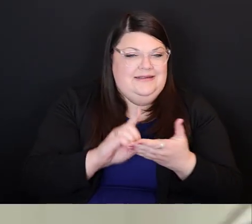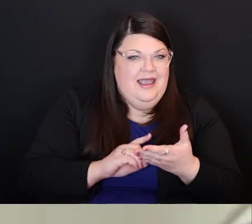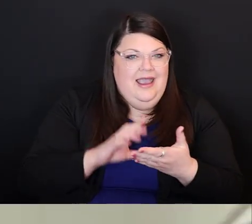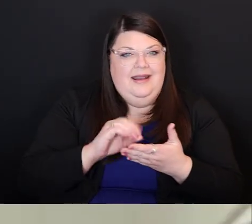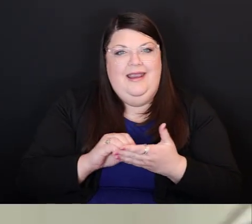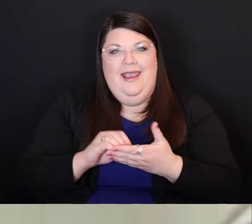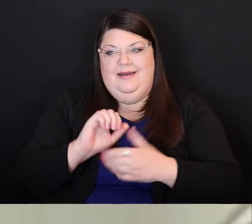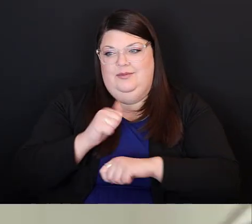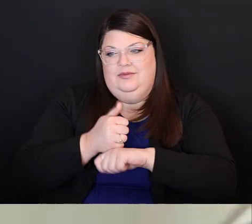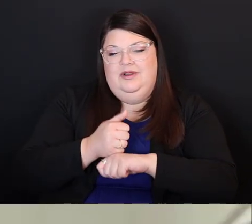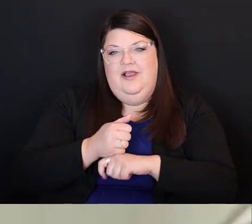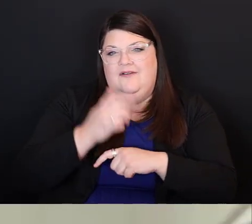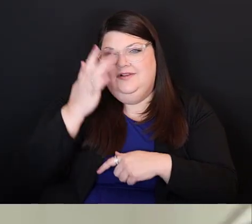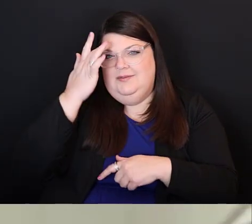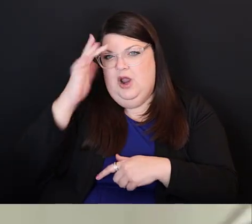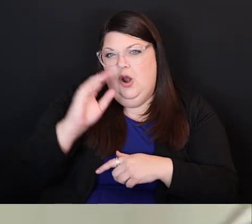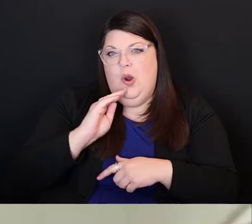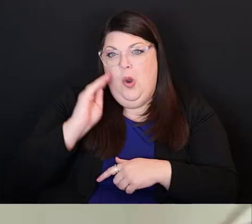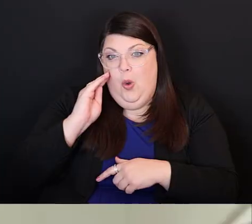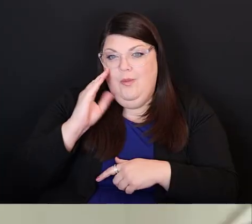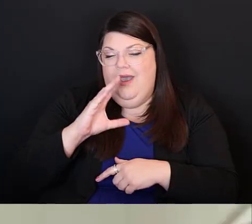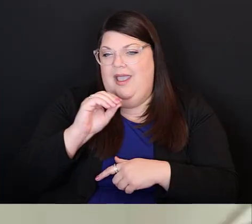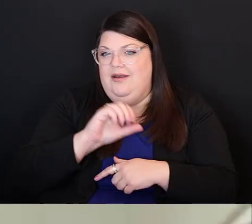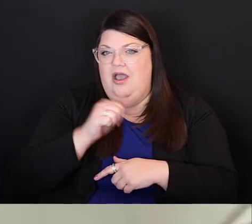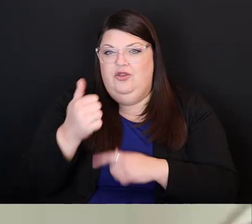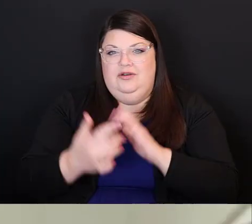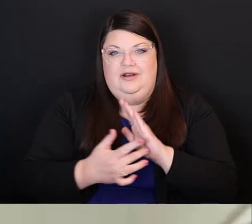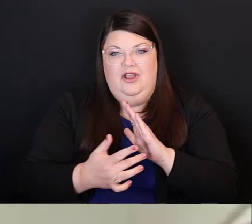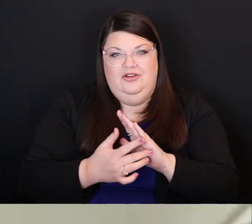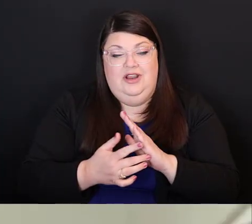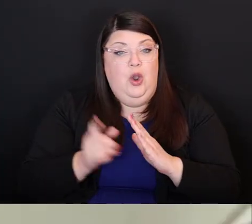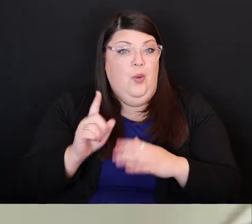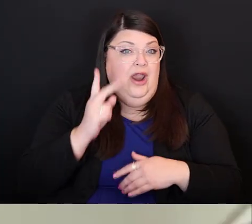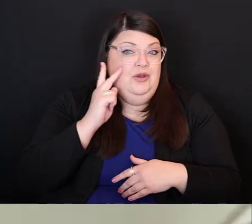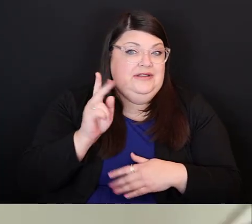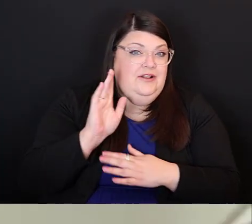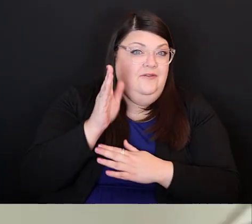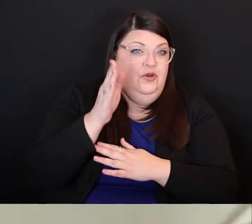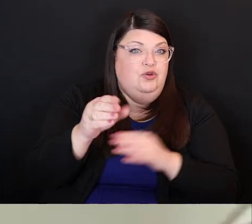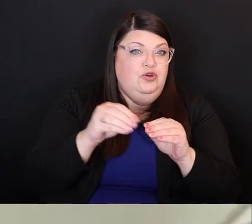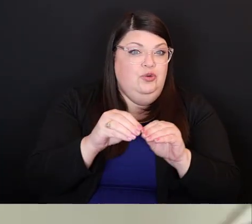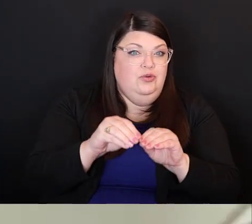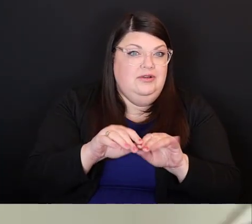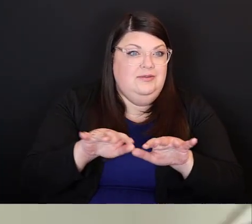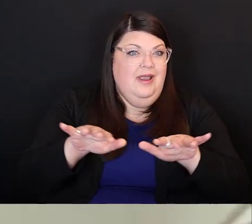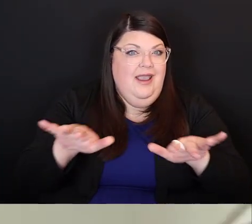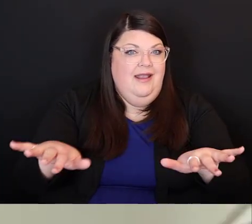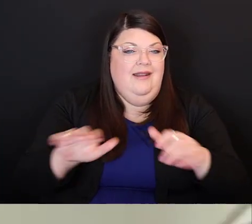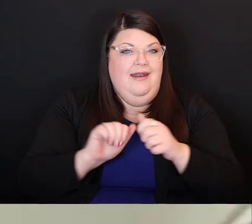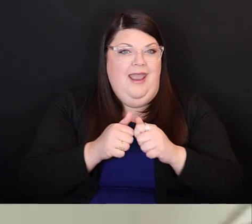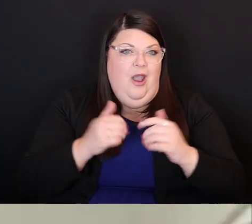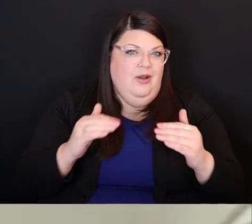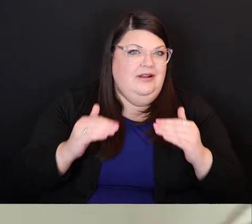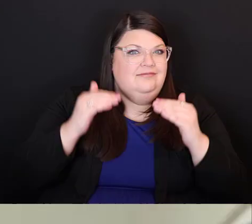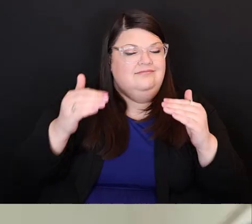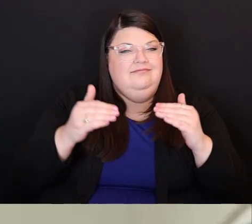technologies and where the see that where we see the future of this field expanding to and the way it enhances people's lives and experiences.